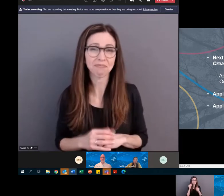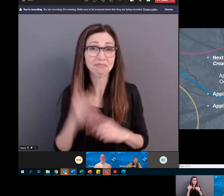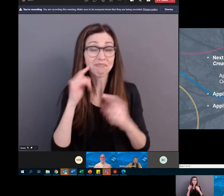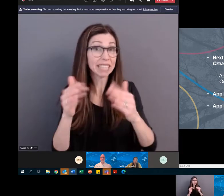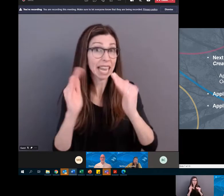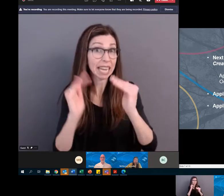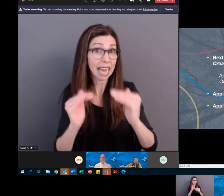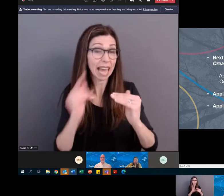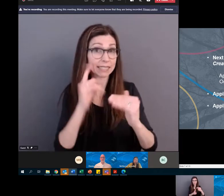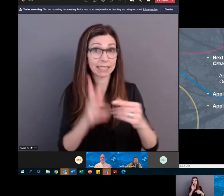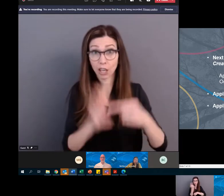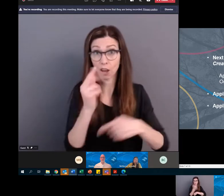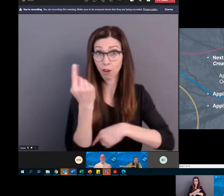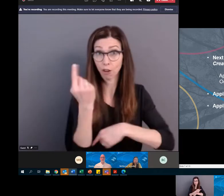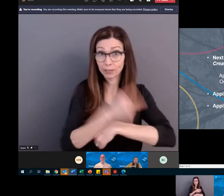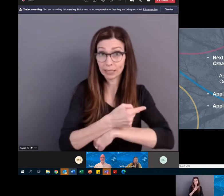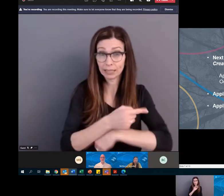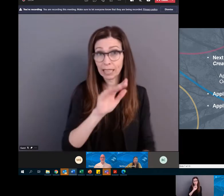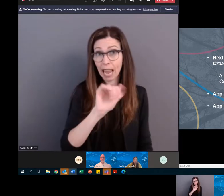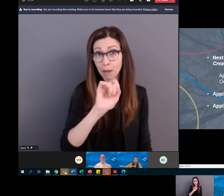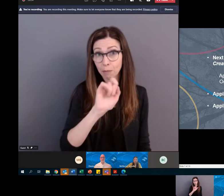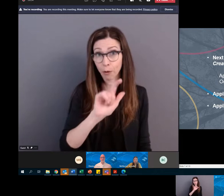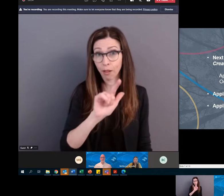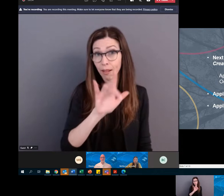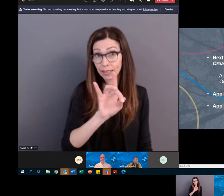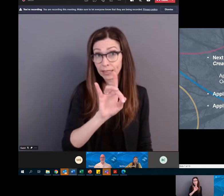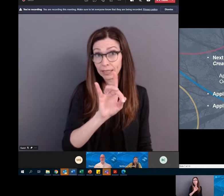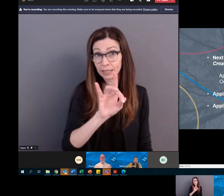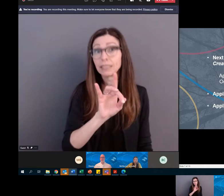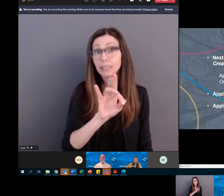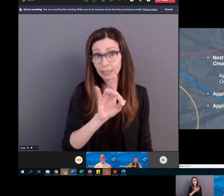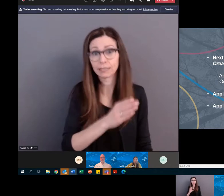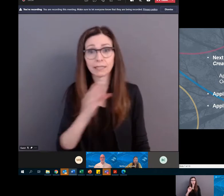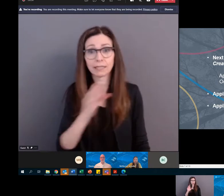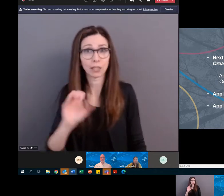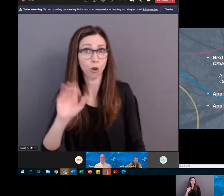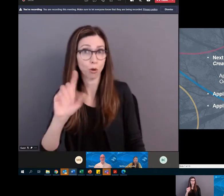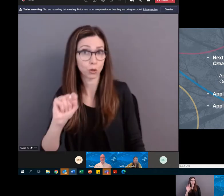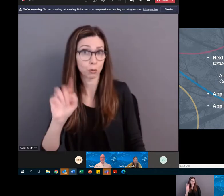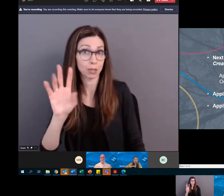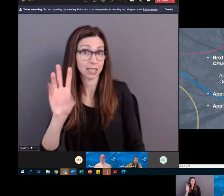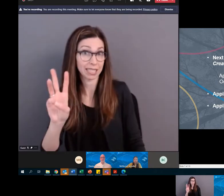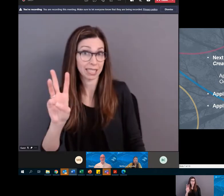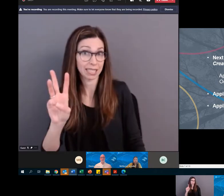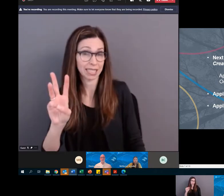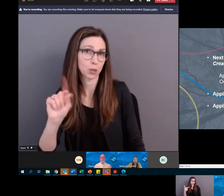April 8th, 2021 and October 6th, 2021.